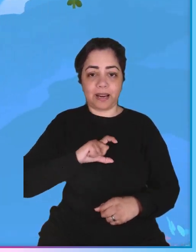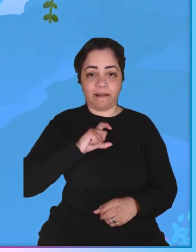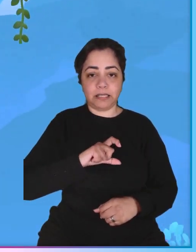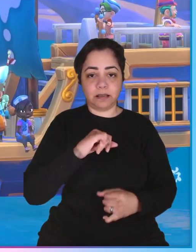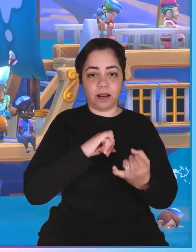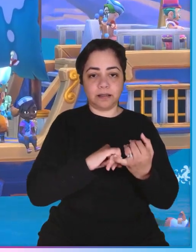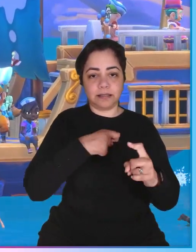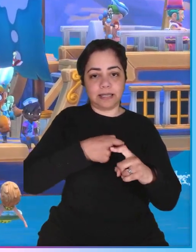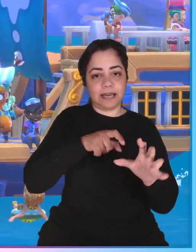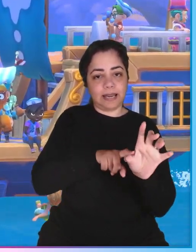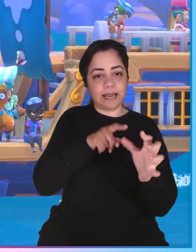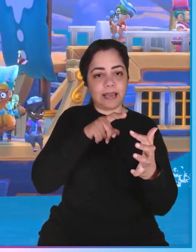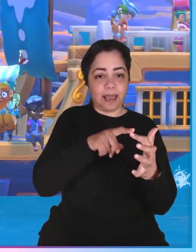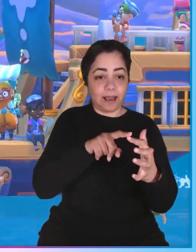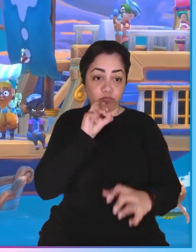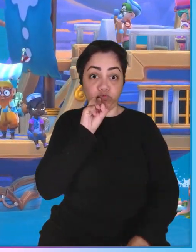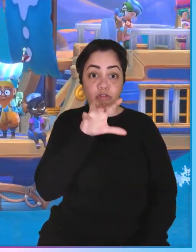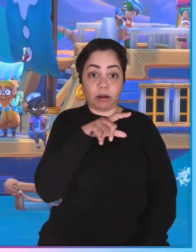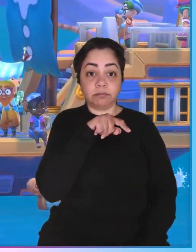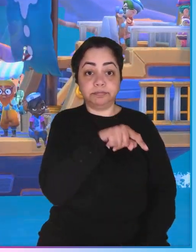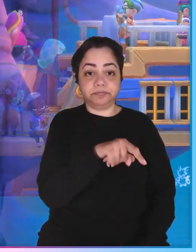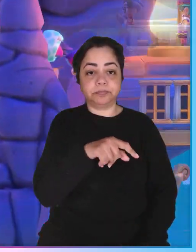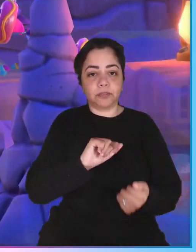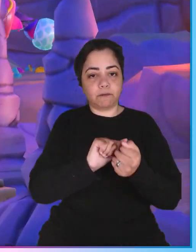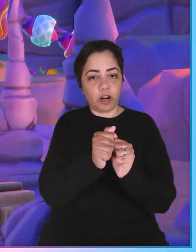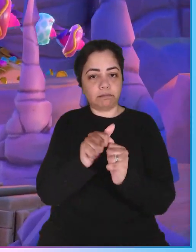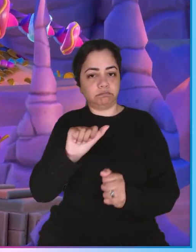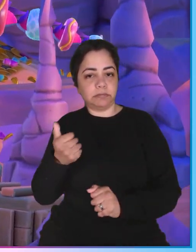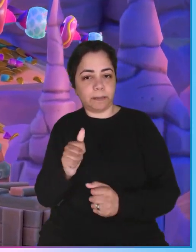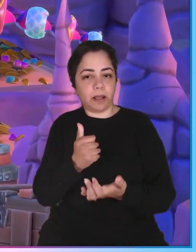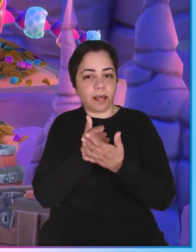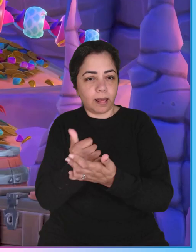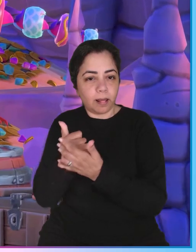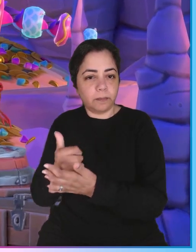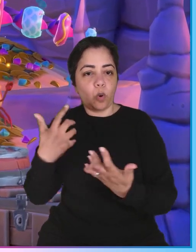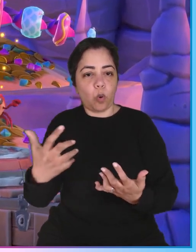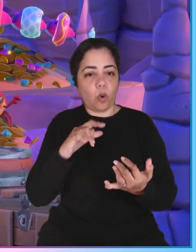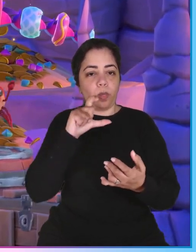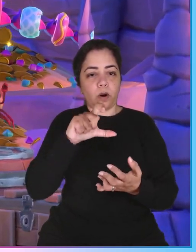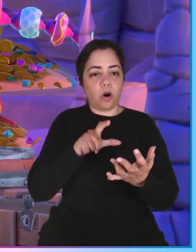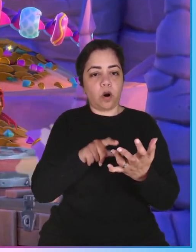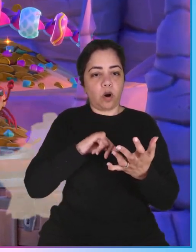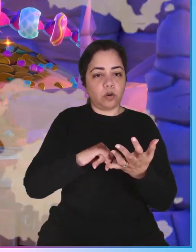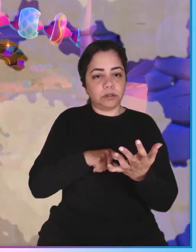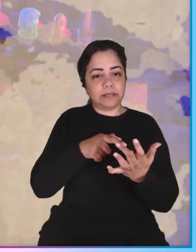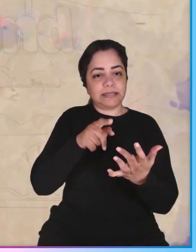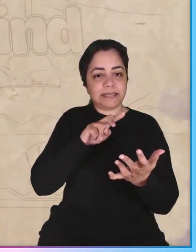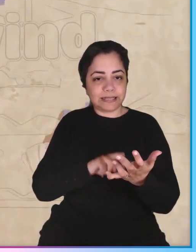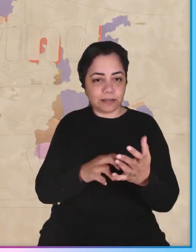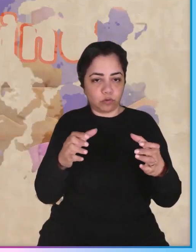or help the Coastin Crew set sail, and discover long lost treasure at the bottom of the sea.